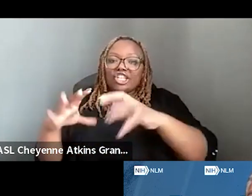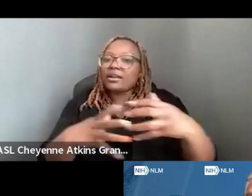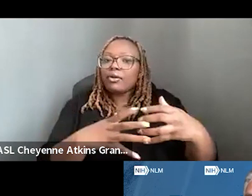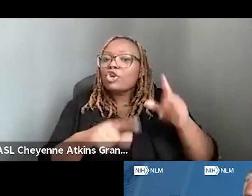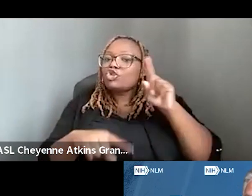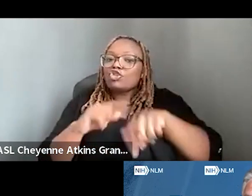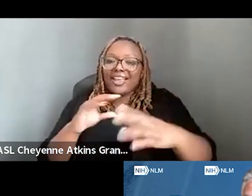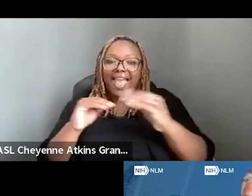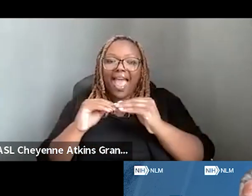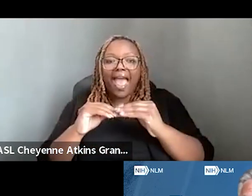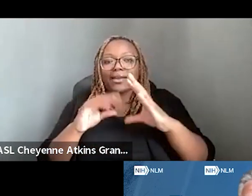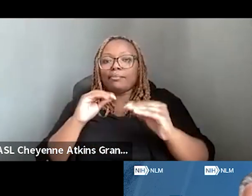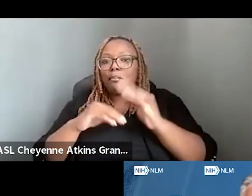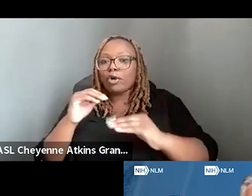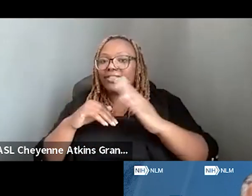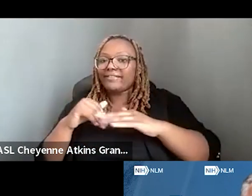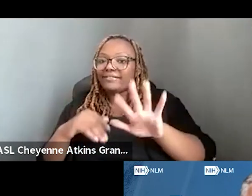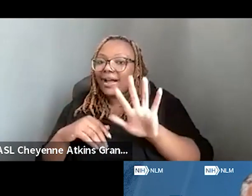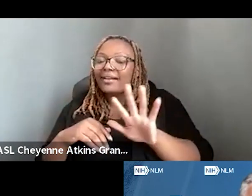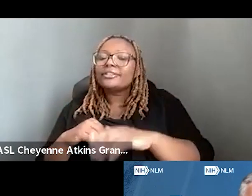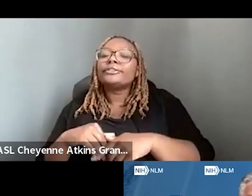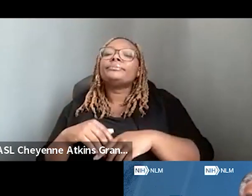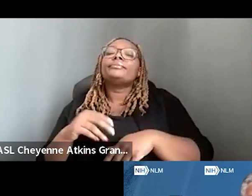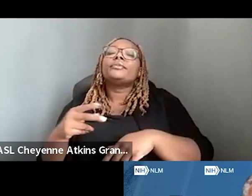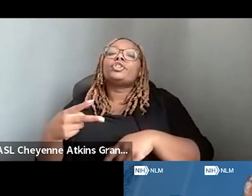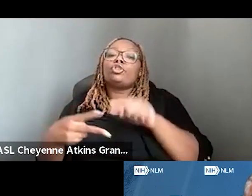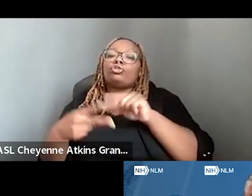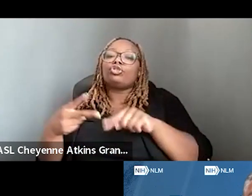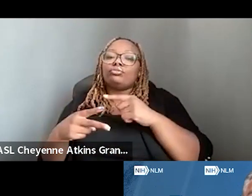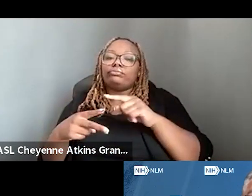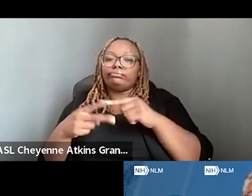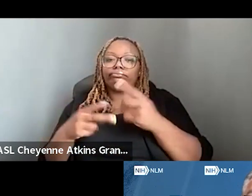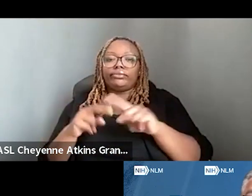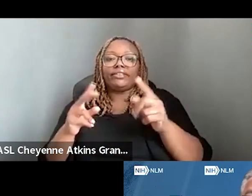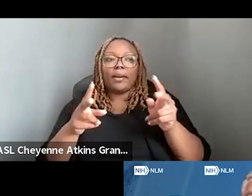So those are sort of the two different kinds of pulls that we get from ORCID.